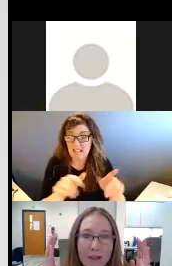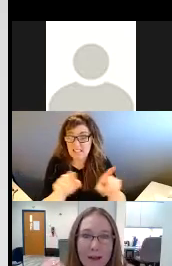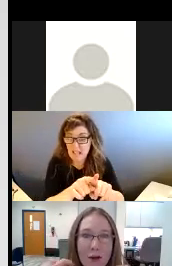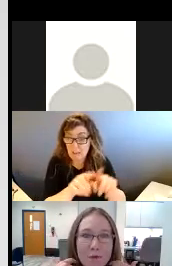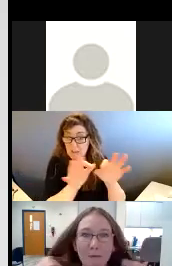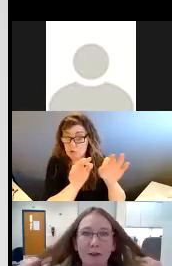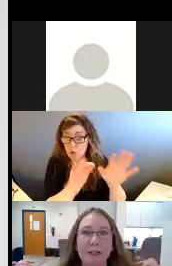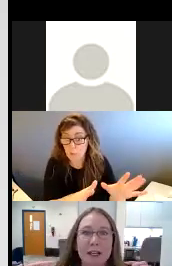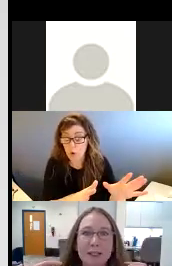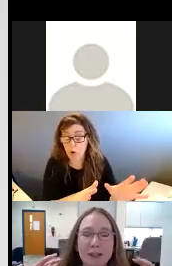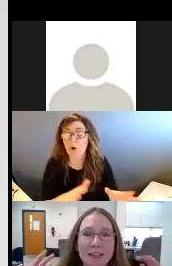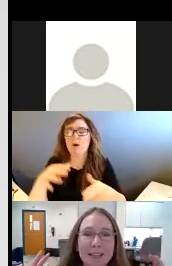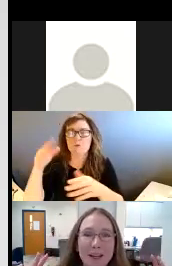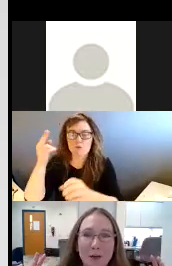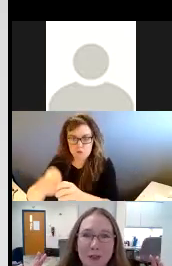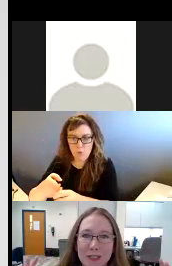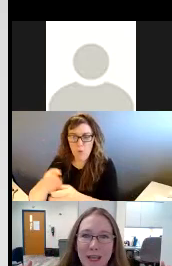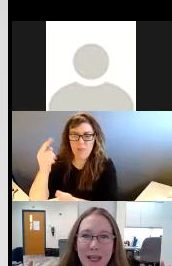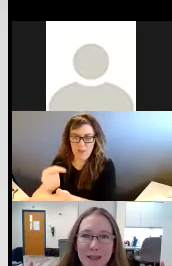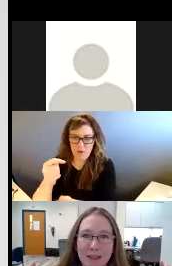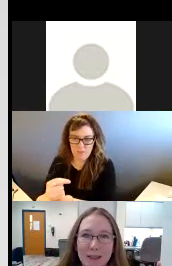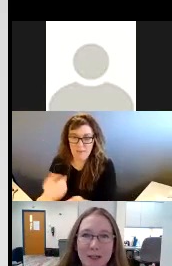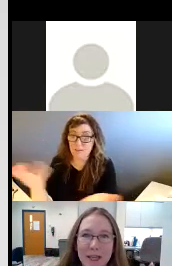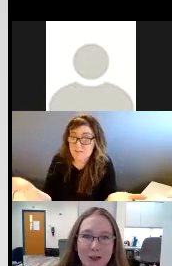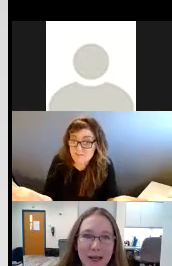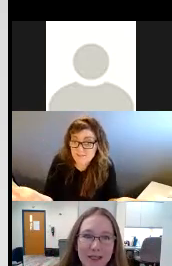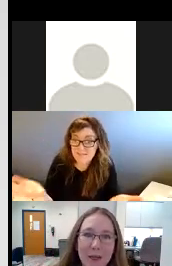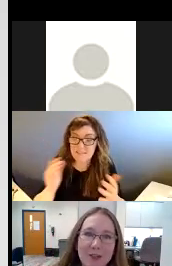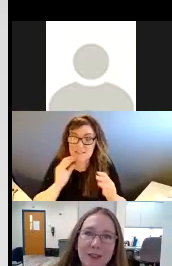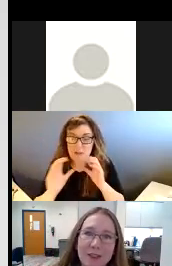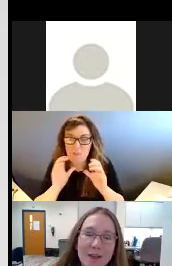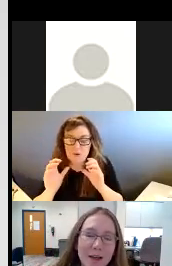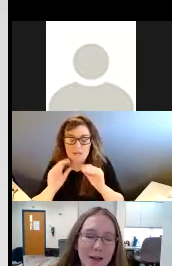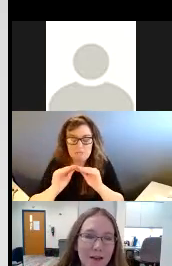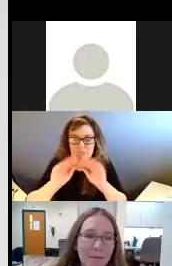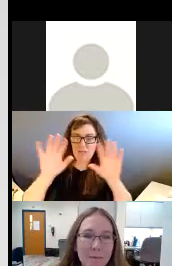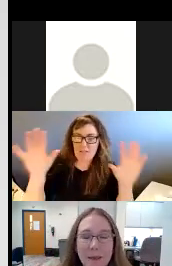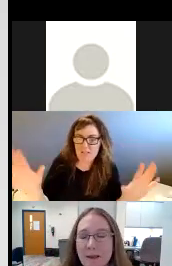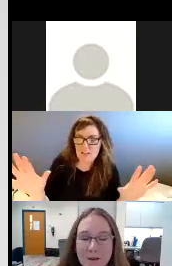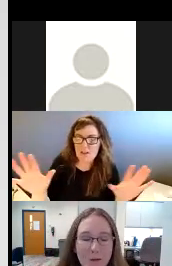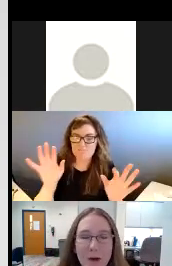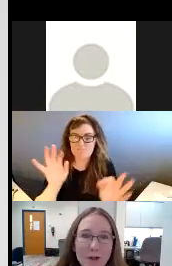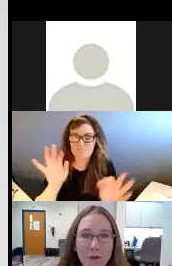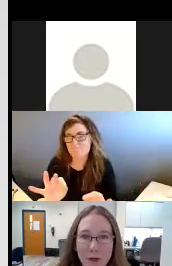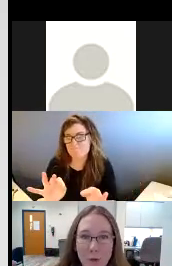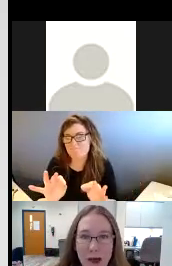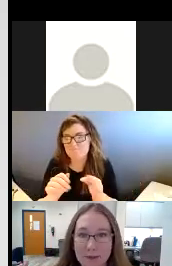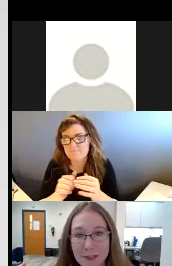WHAT THAT HOME ENVIRONMENT LOOKS LIKE, SO I THINK THAT HELPS ENHANCE THE COMMUNICATION BACK TO THE PATIENT WHAT WE ARE DOING AND WHY.